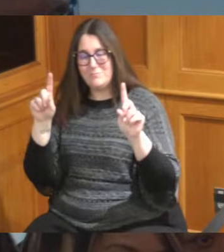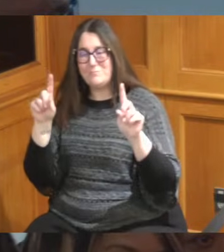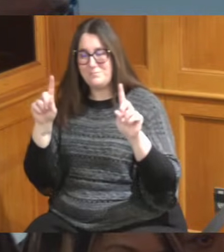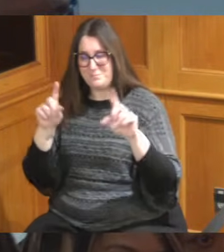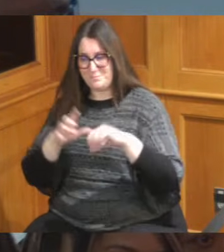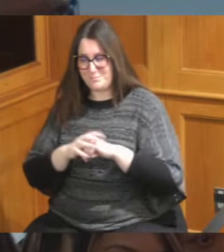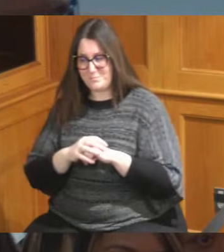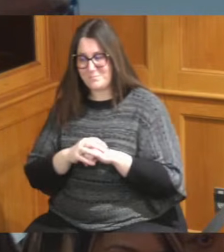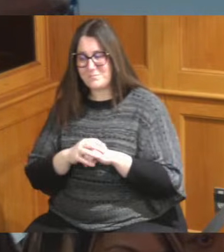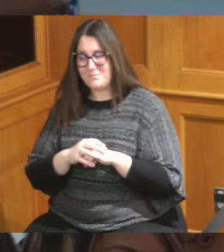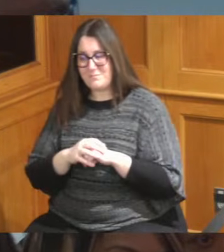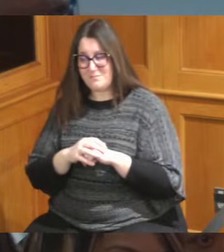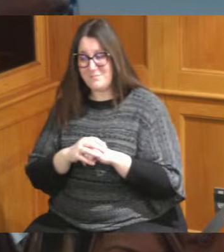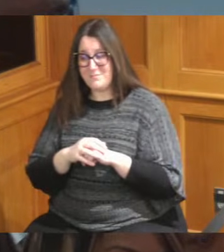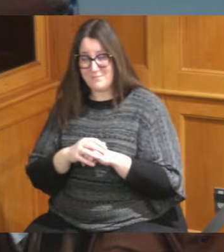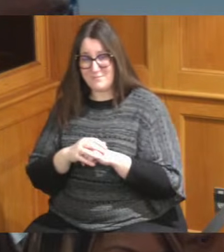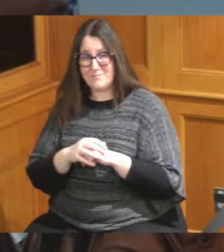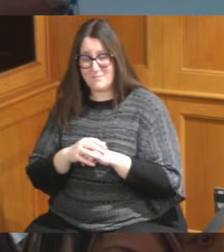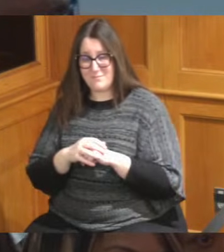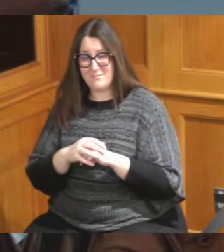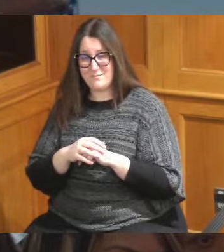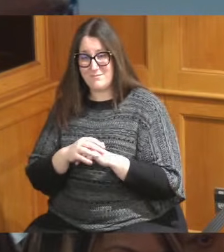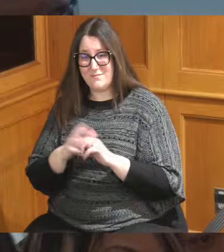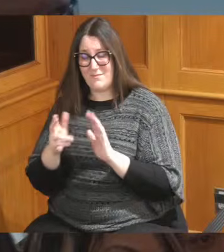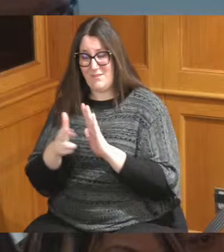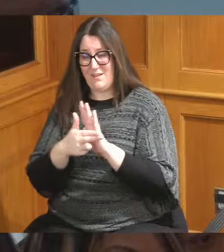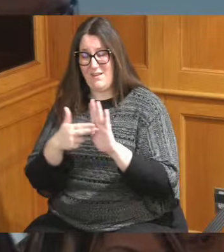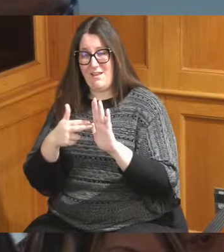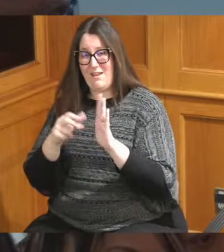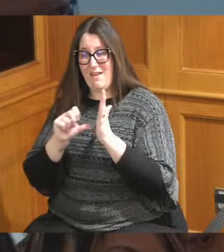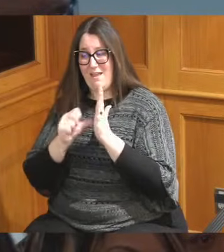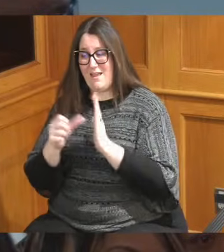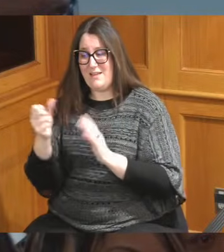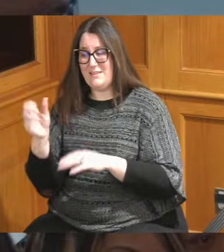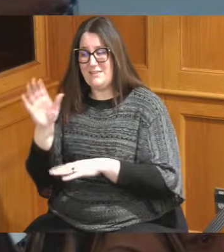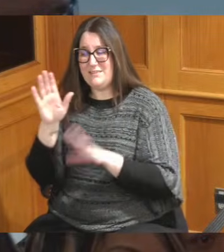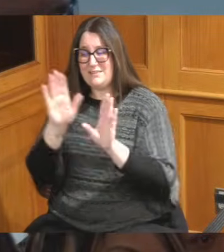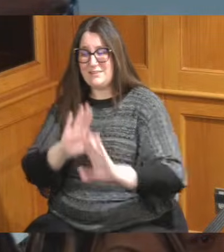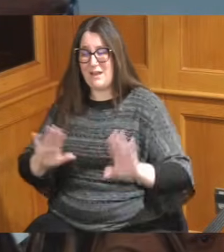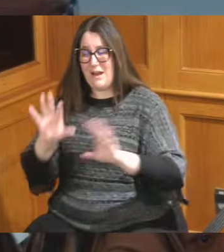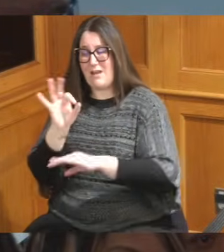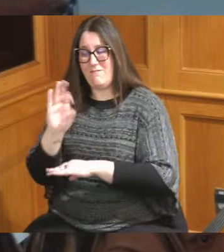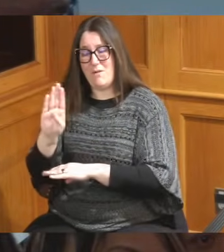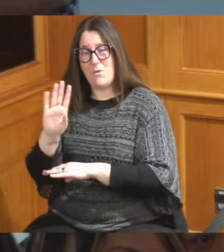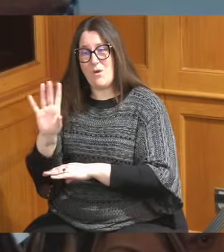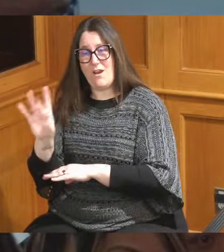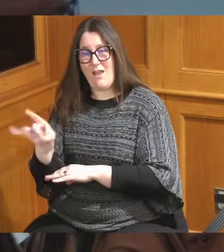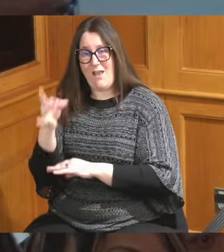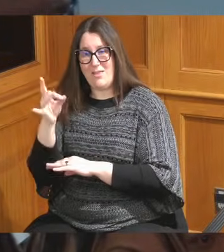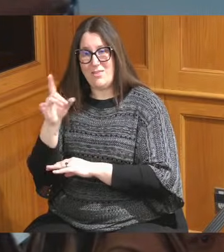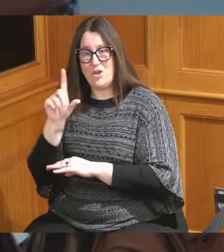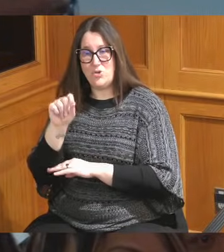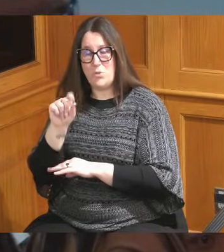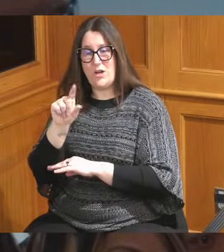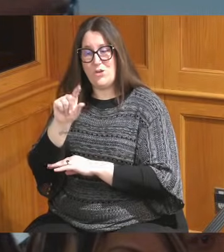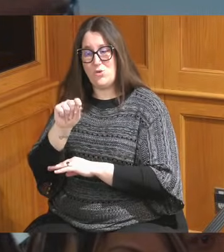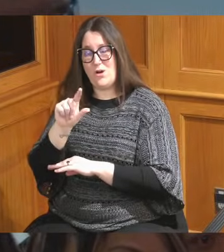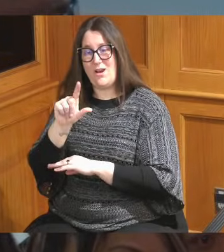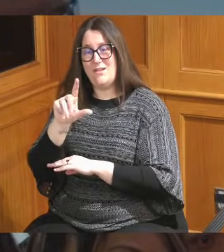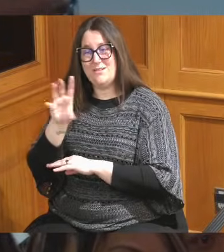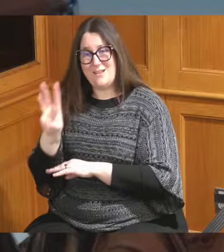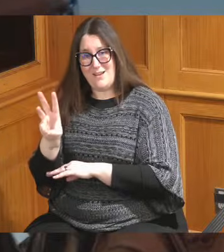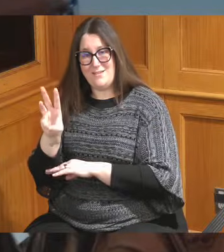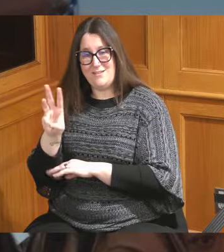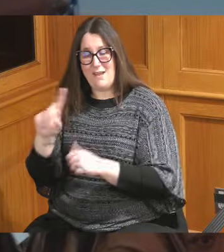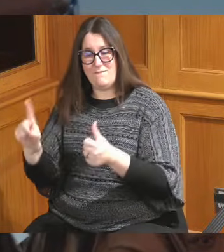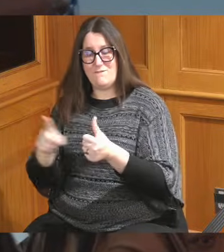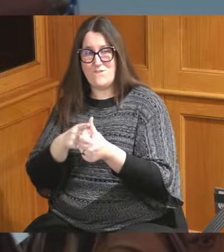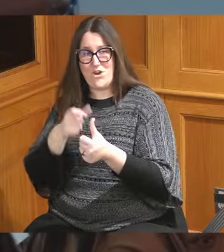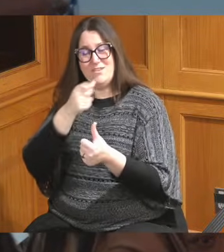Ohio, does hereby proclaim Sunday, February 8th, 2026 as First Ladies for